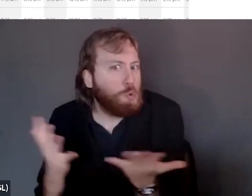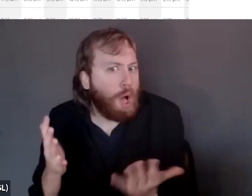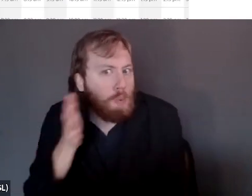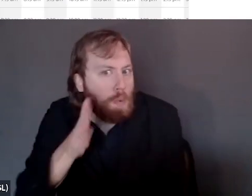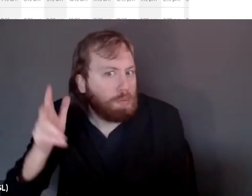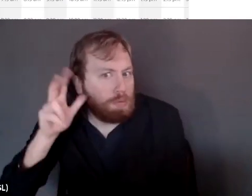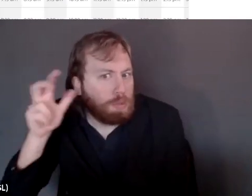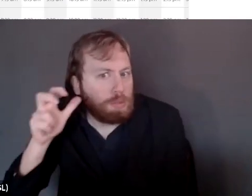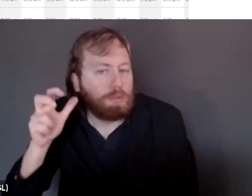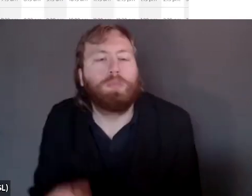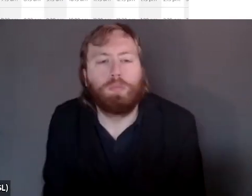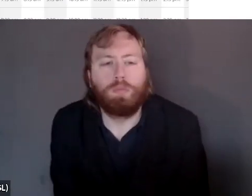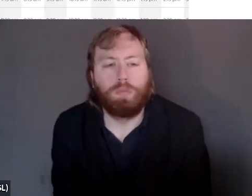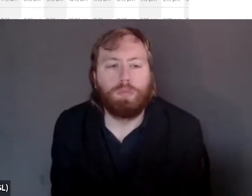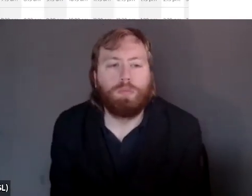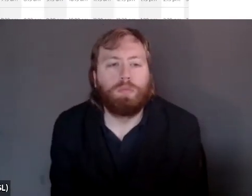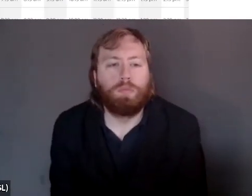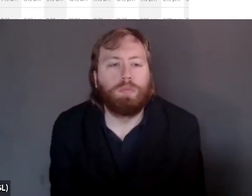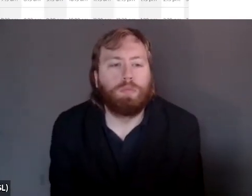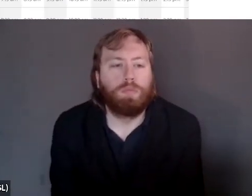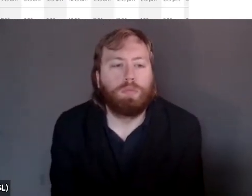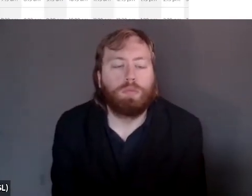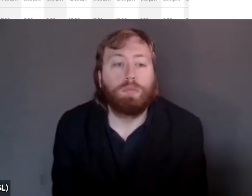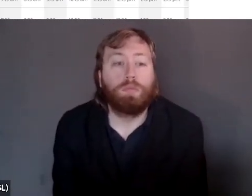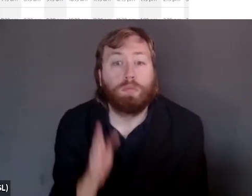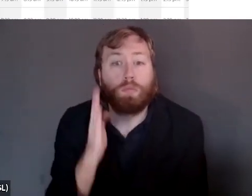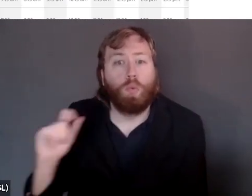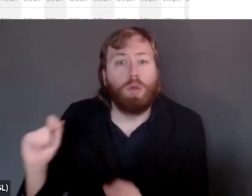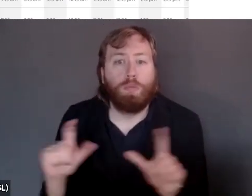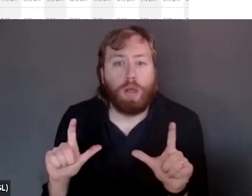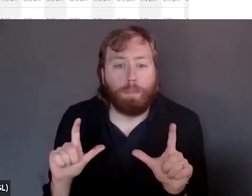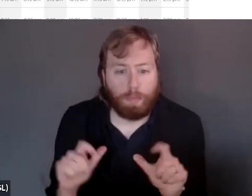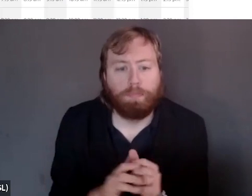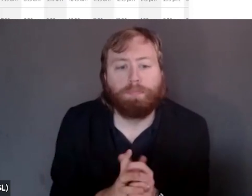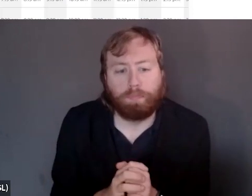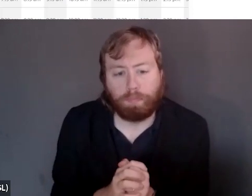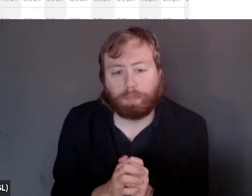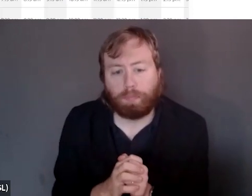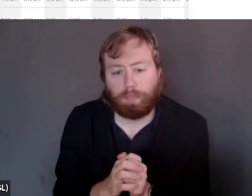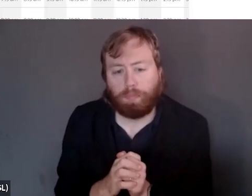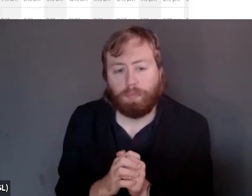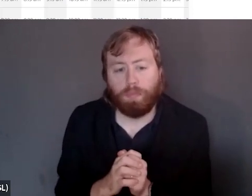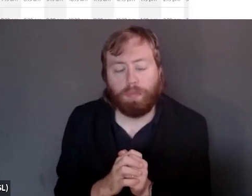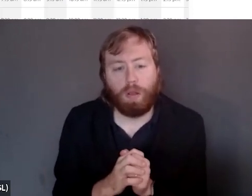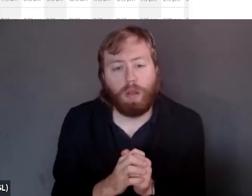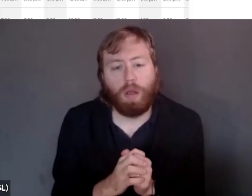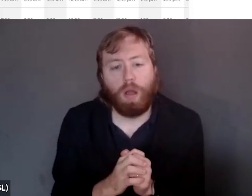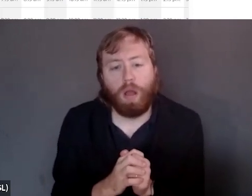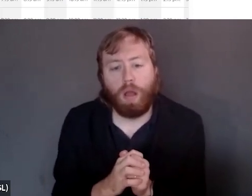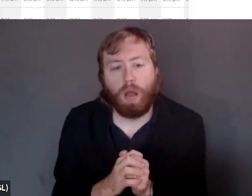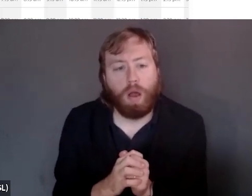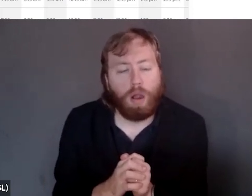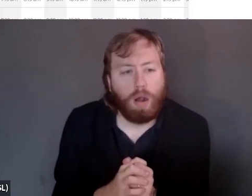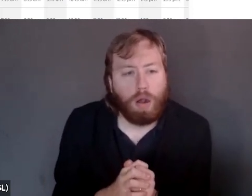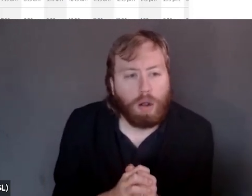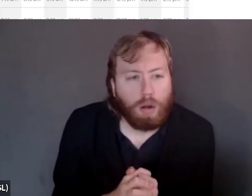I'm on the page ridetransport.com/routes/route-6,